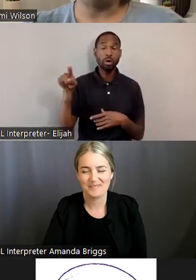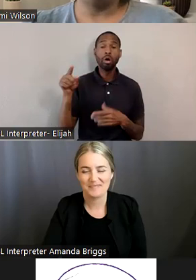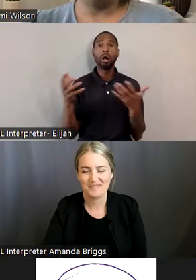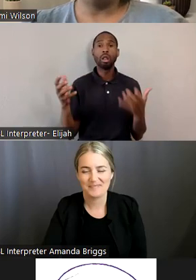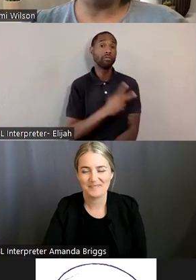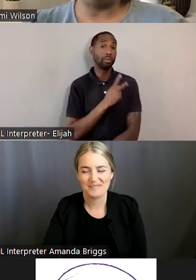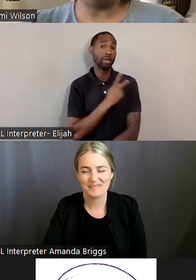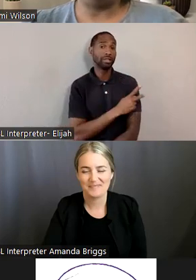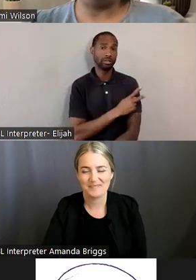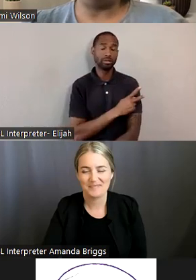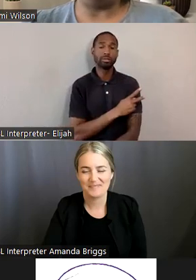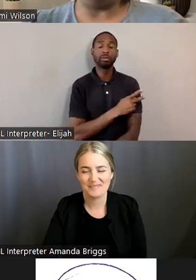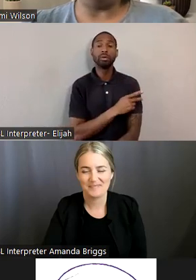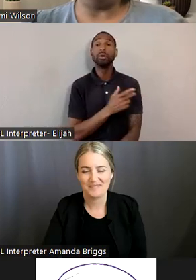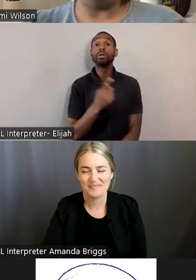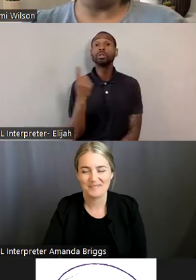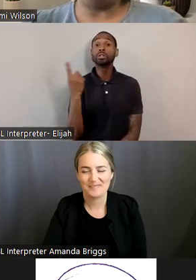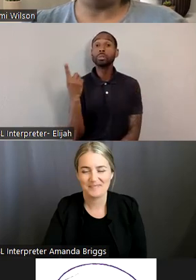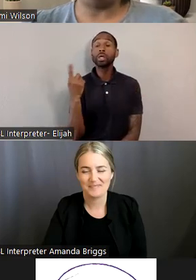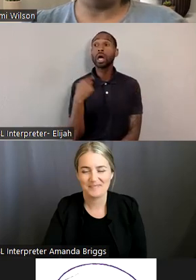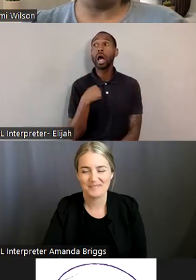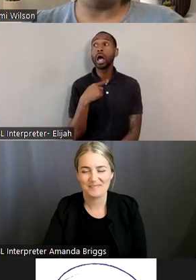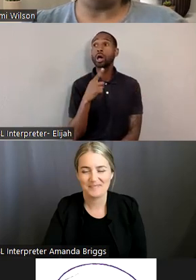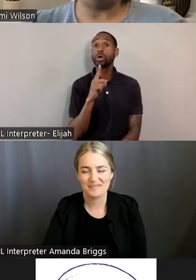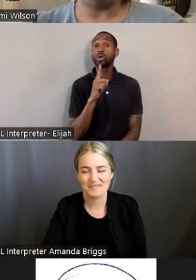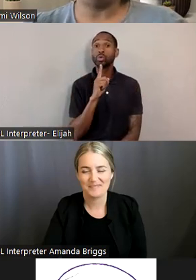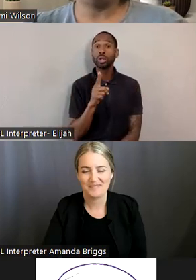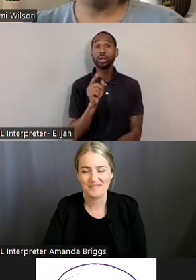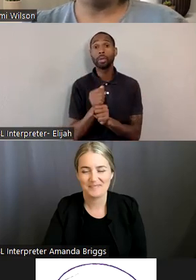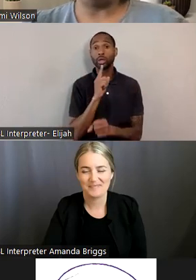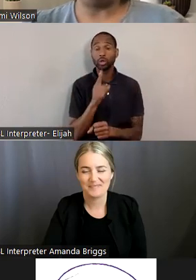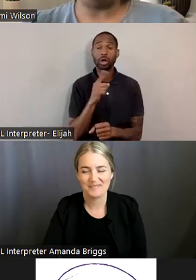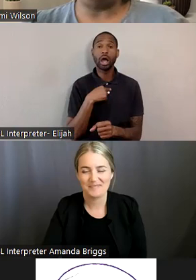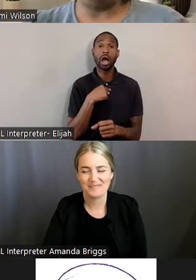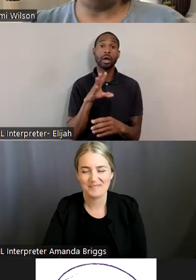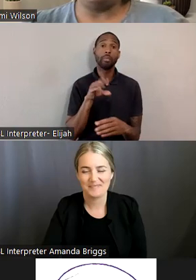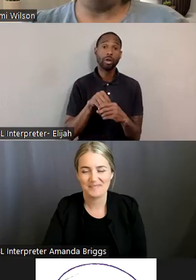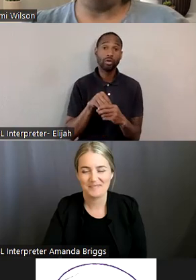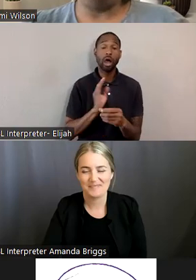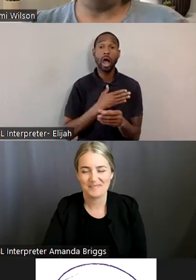and something that I would make sure to work into our sessions together.